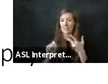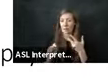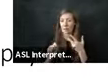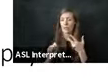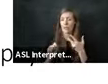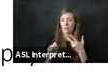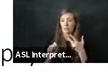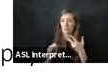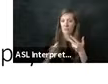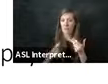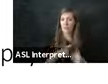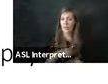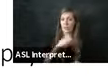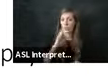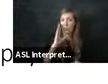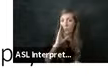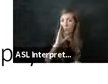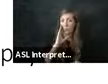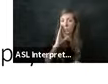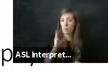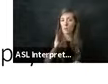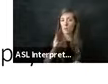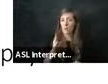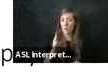We will be updating